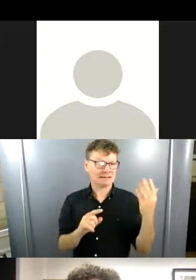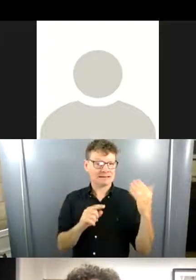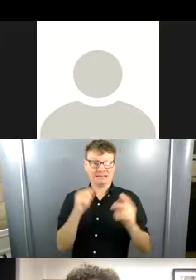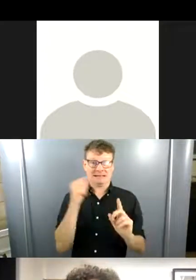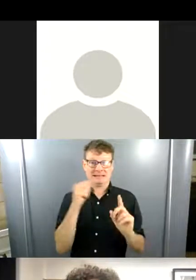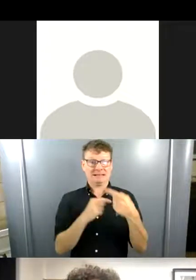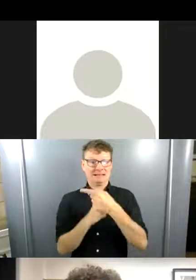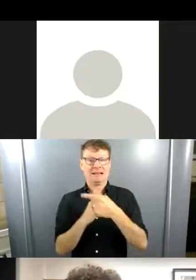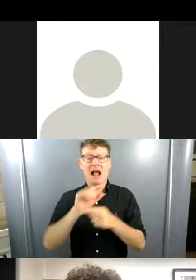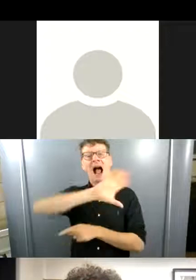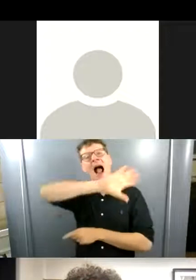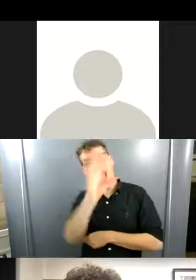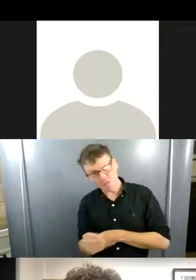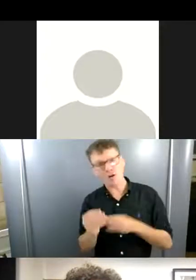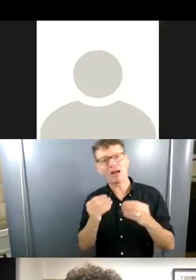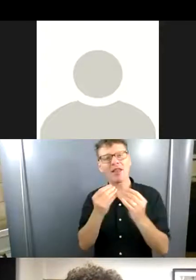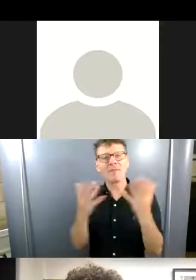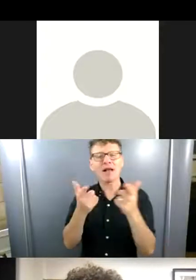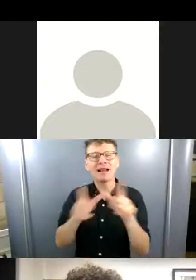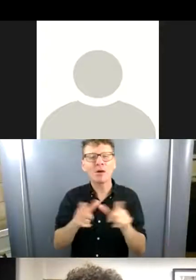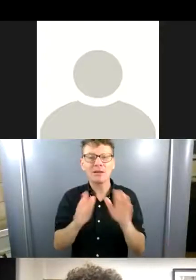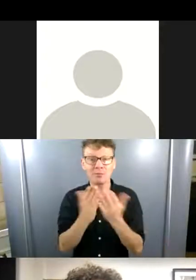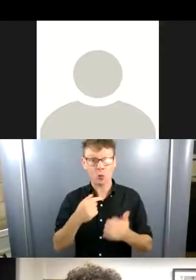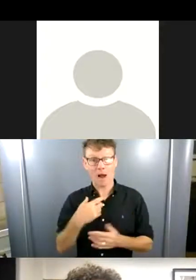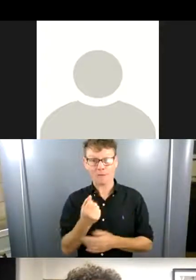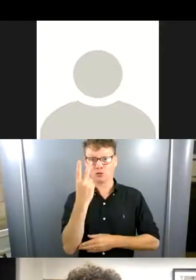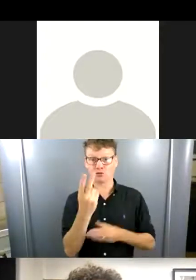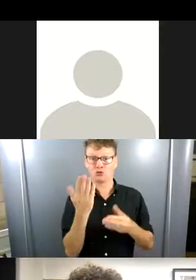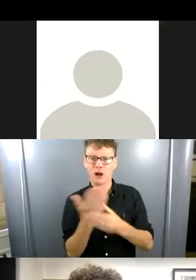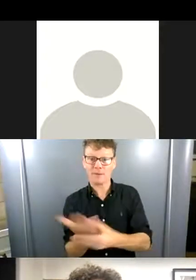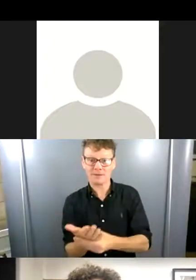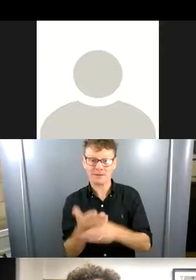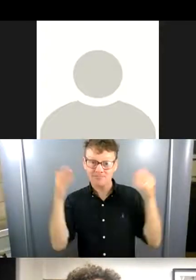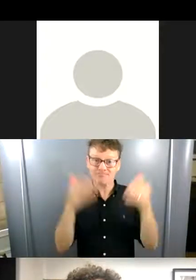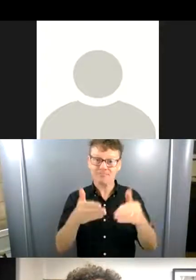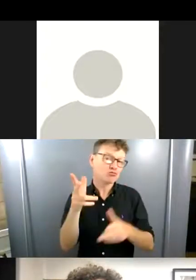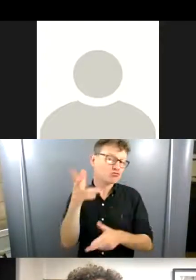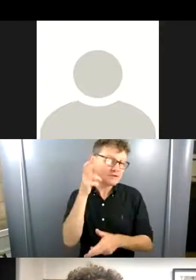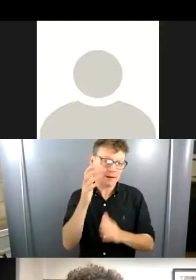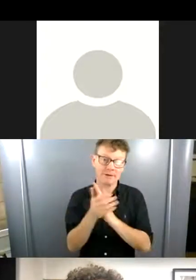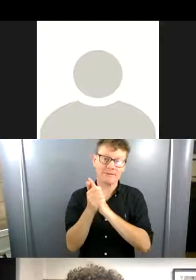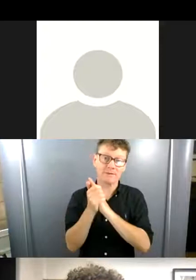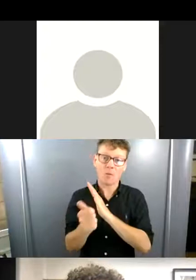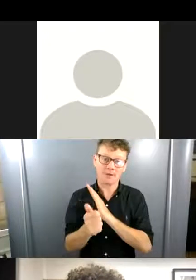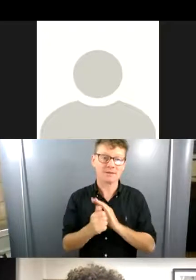African multilingualisms book we have two chapters that look at receptive competence so as in Esene